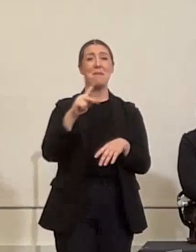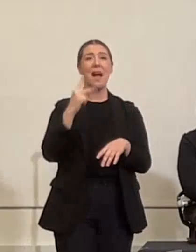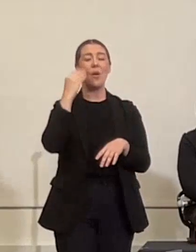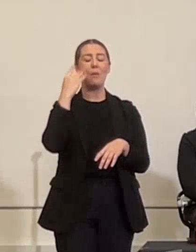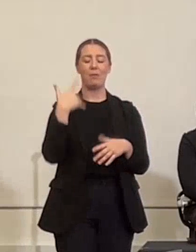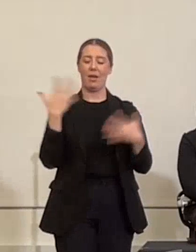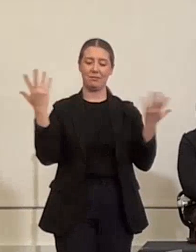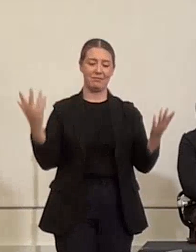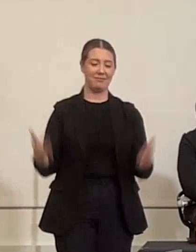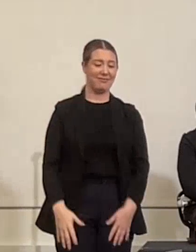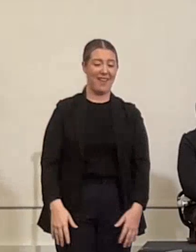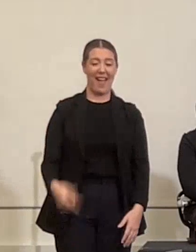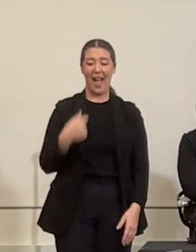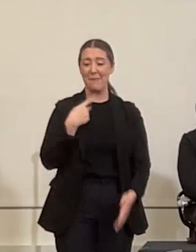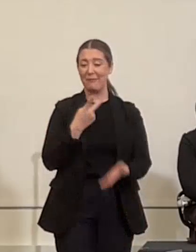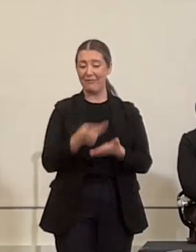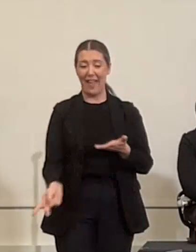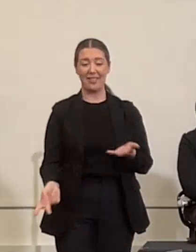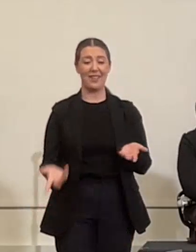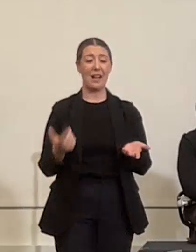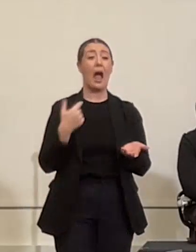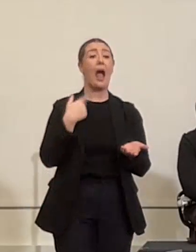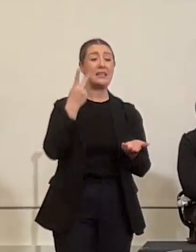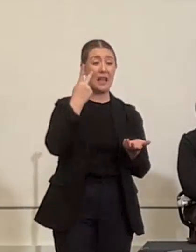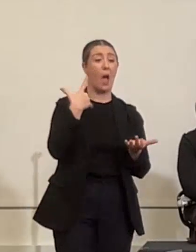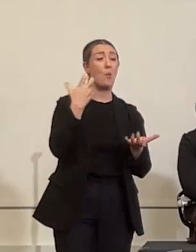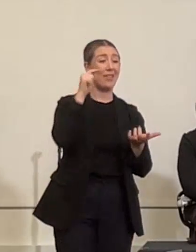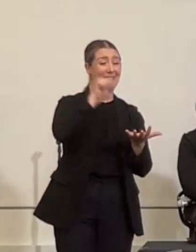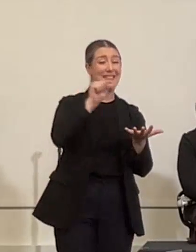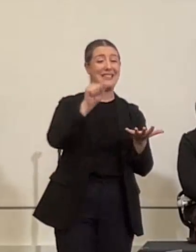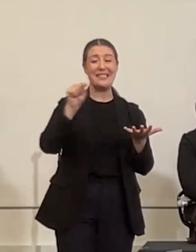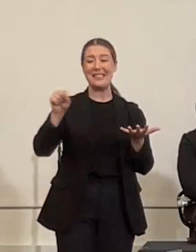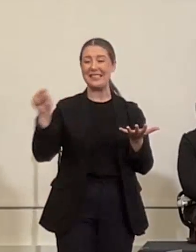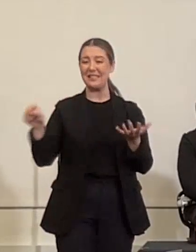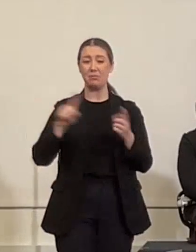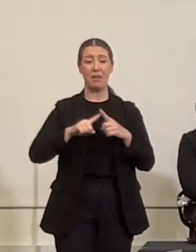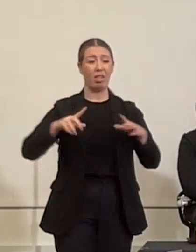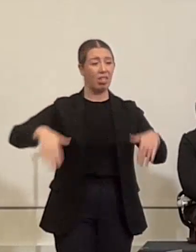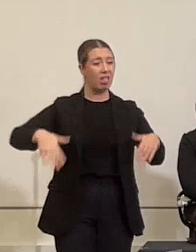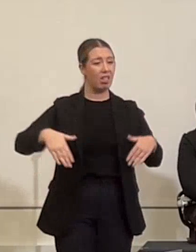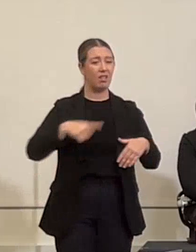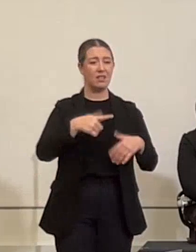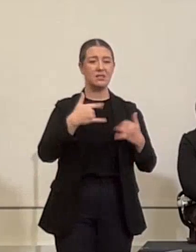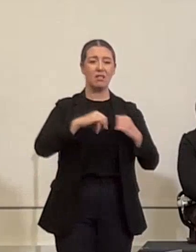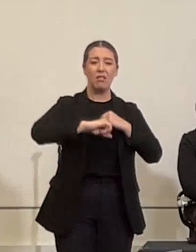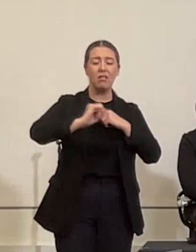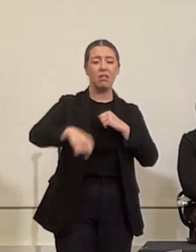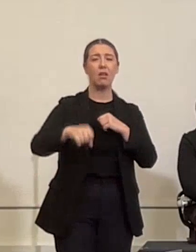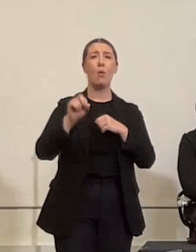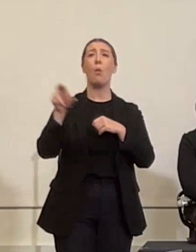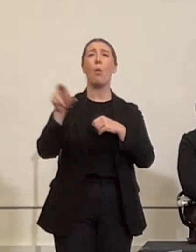see the things that I want done that's not getting done or you know or an employee comes to me with problems that they're